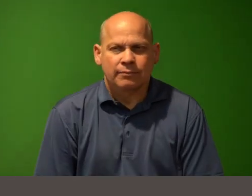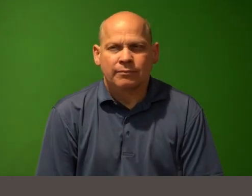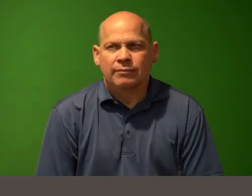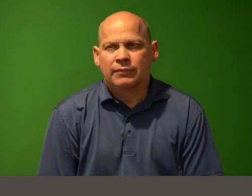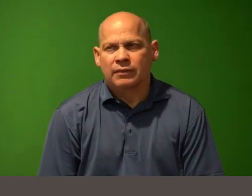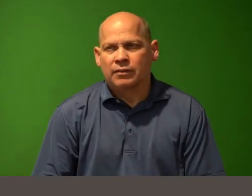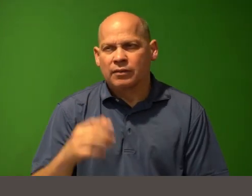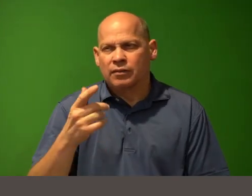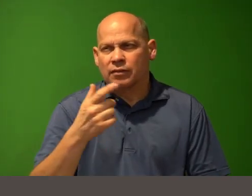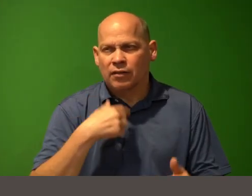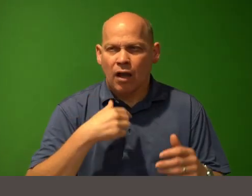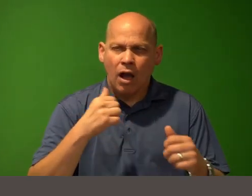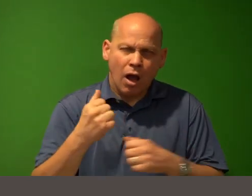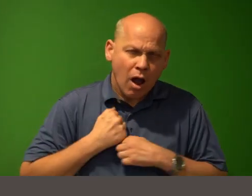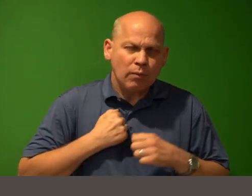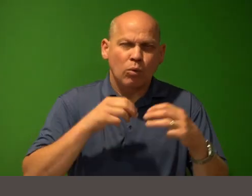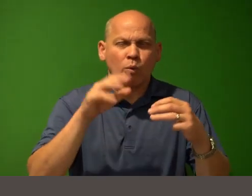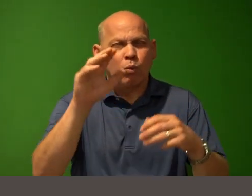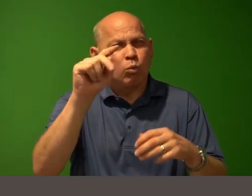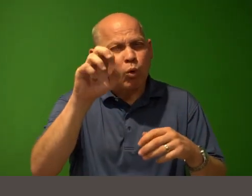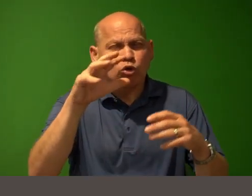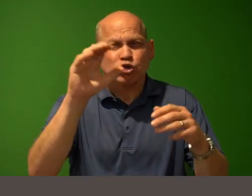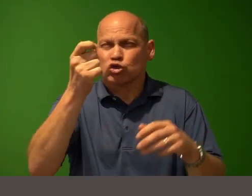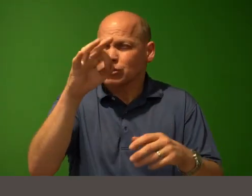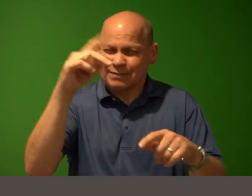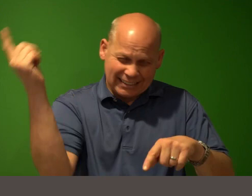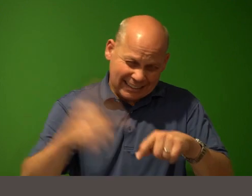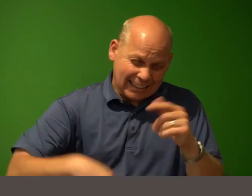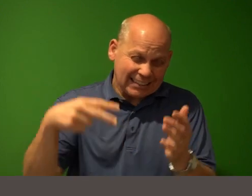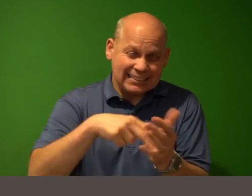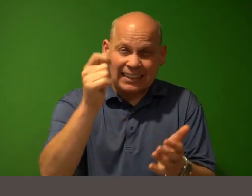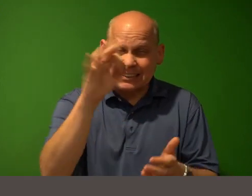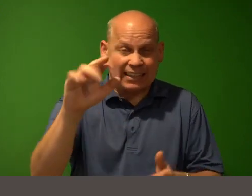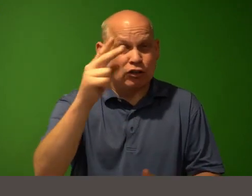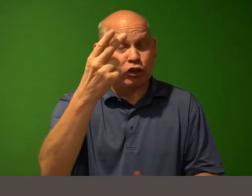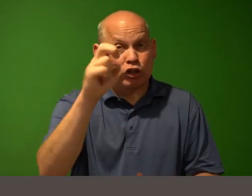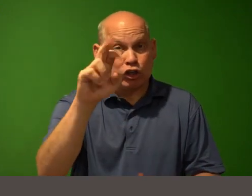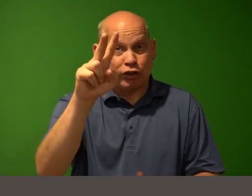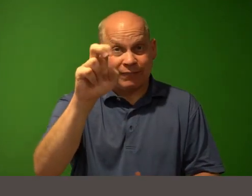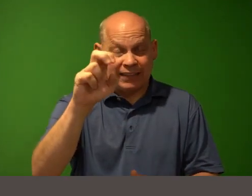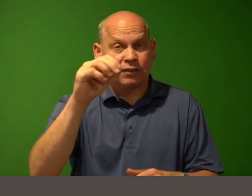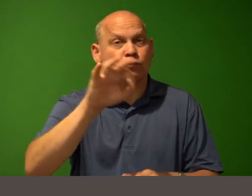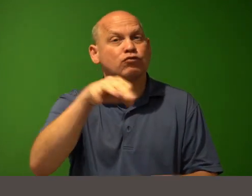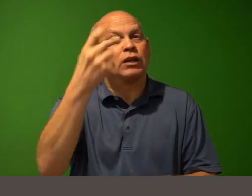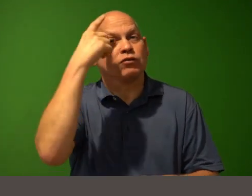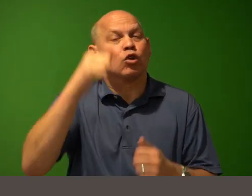warrior chief who cannot stand still. Herve is French for army warrior. It's really pronounced